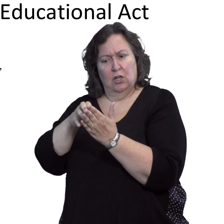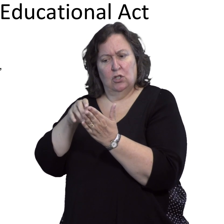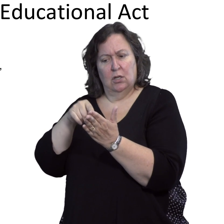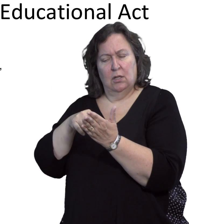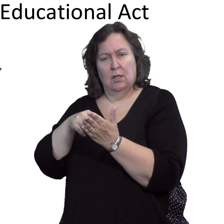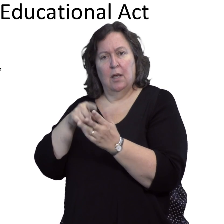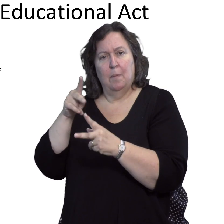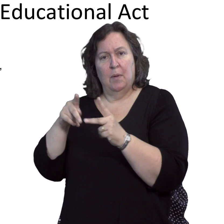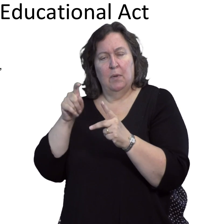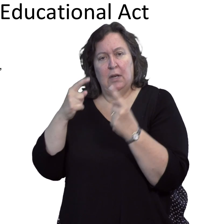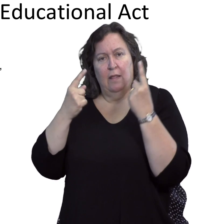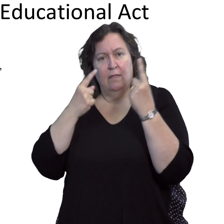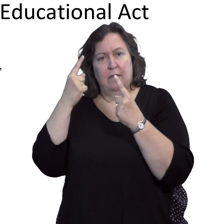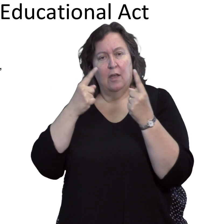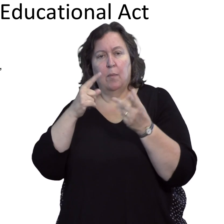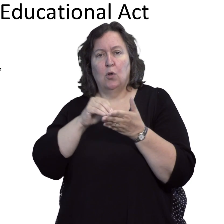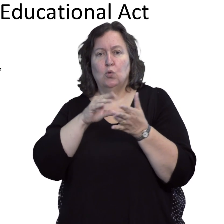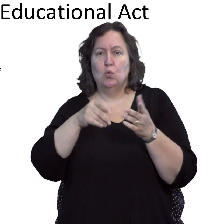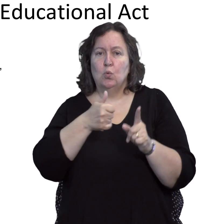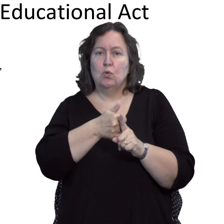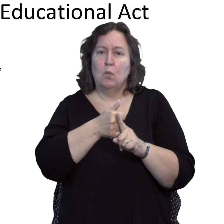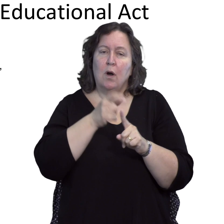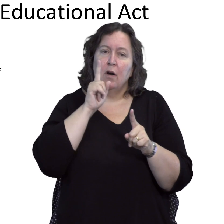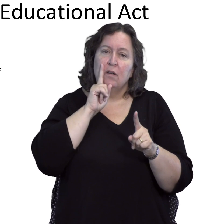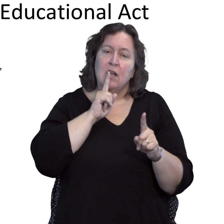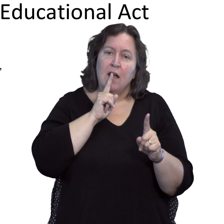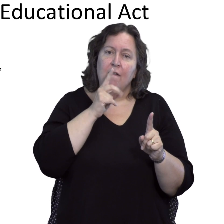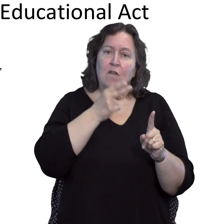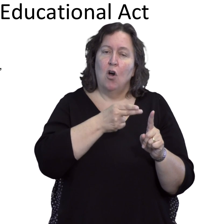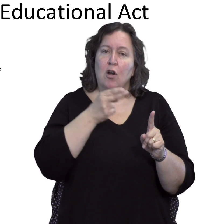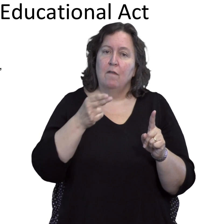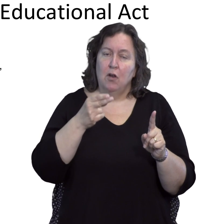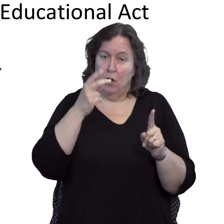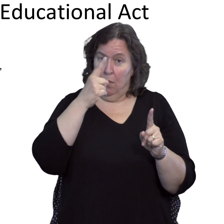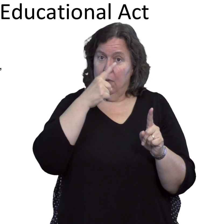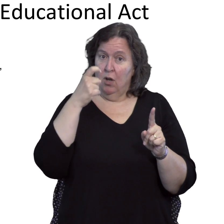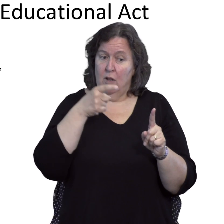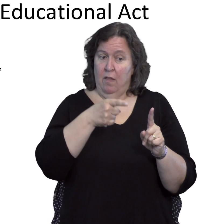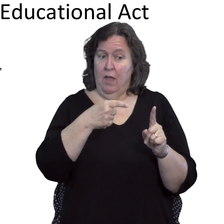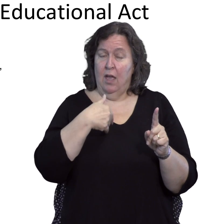for students who are deaf or hard of hearing because of the challenges they have